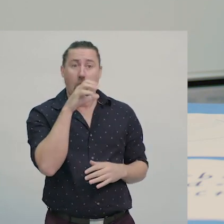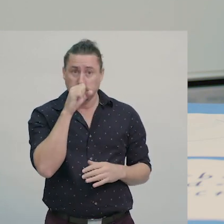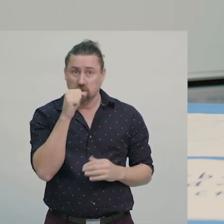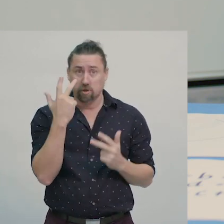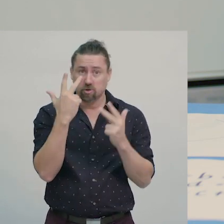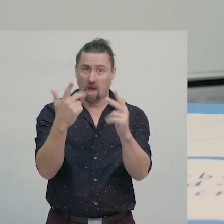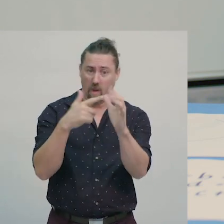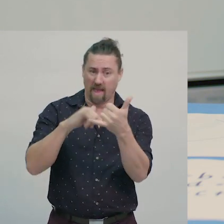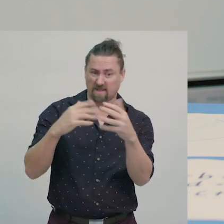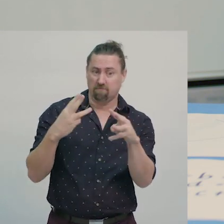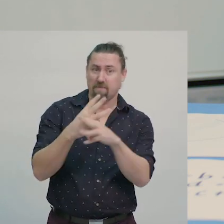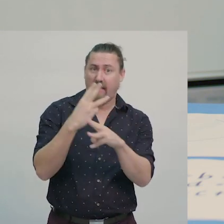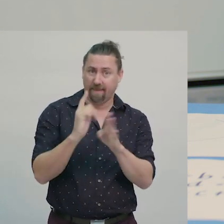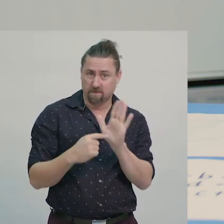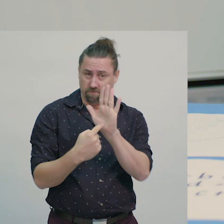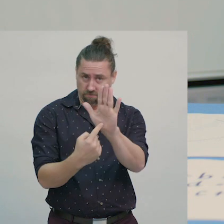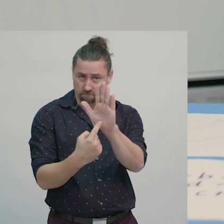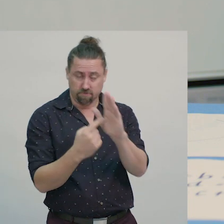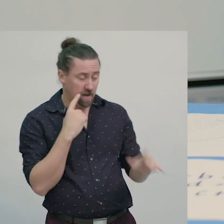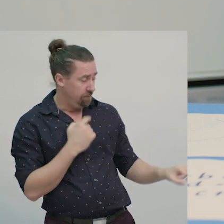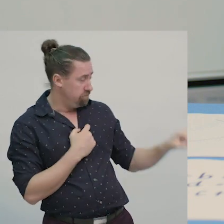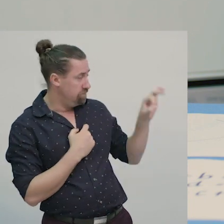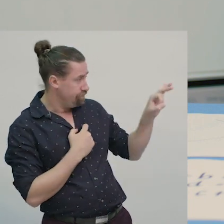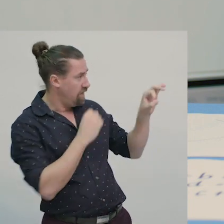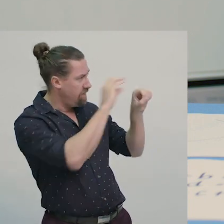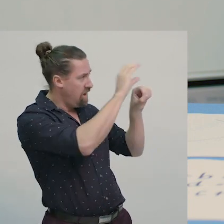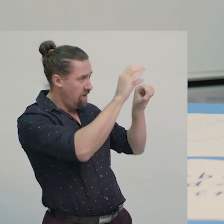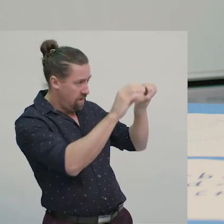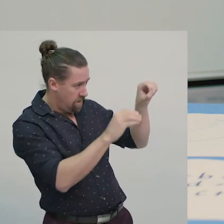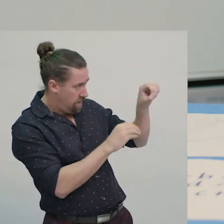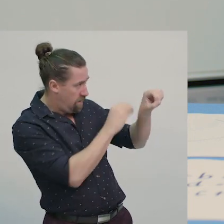The segments clustered around the centre of the orange can be represented as angles,